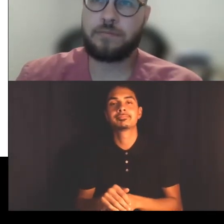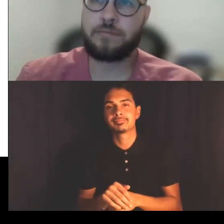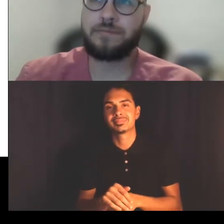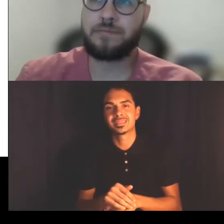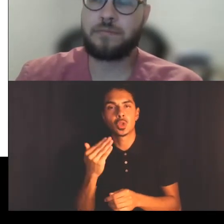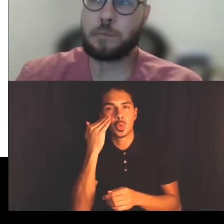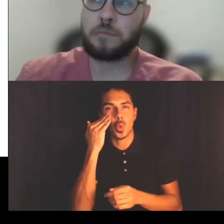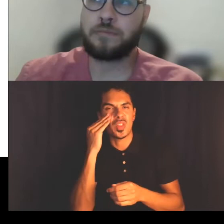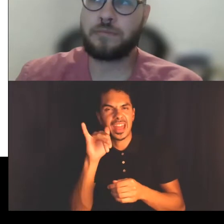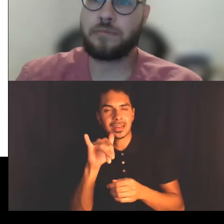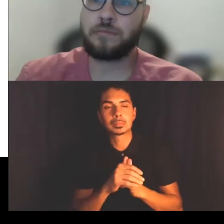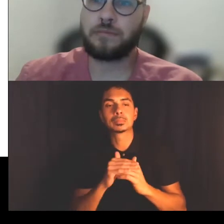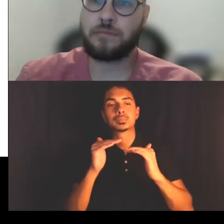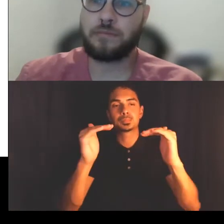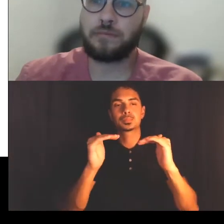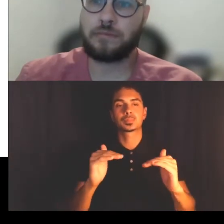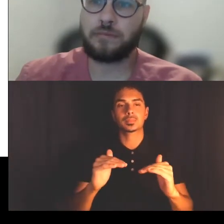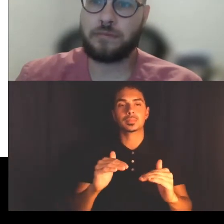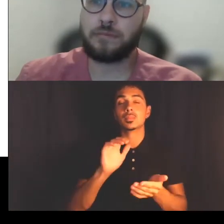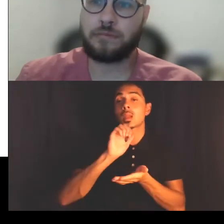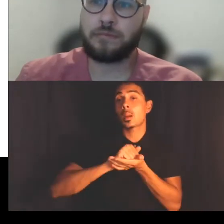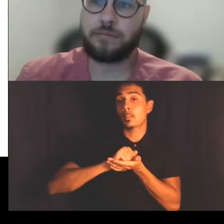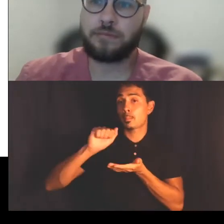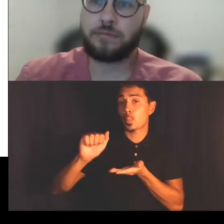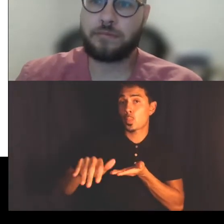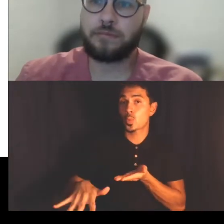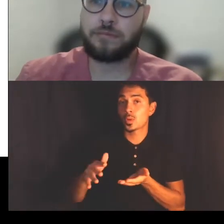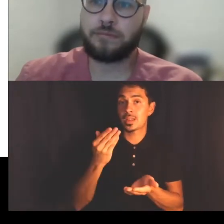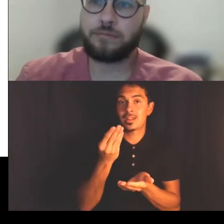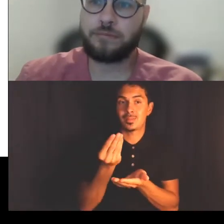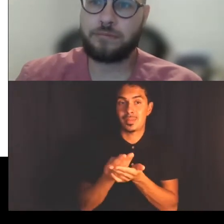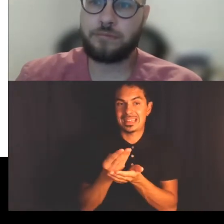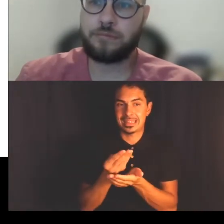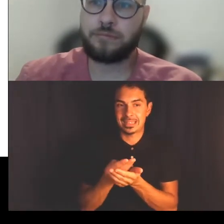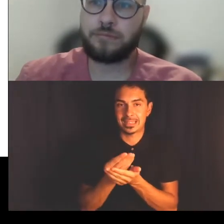So abortion funds historically have just been such rad